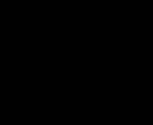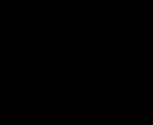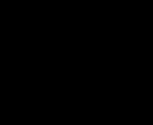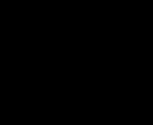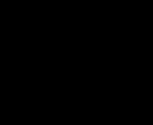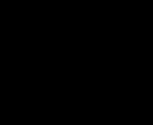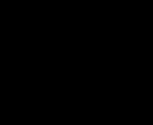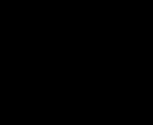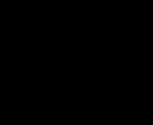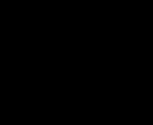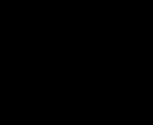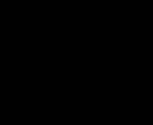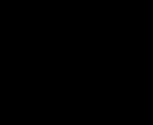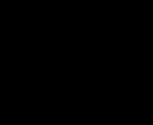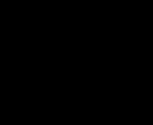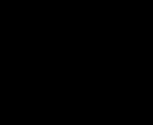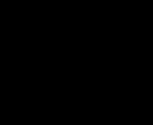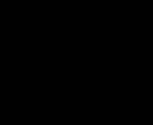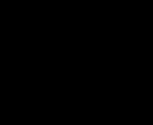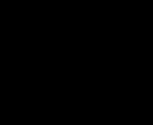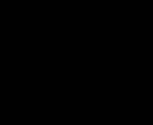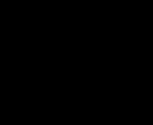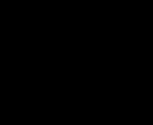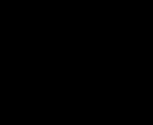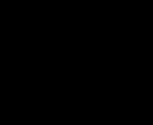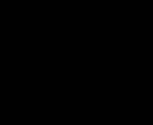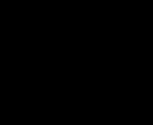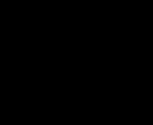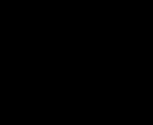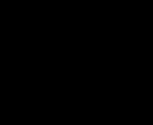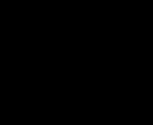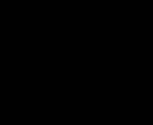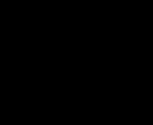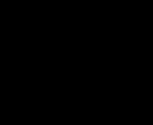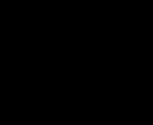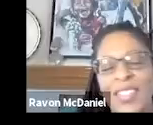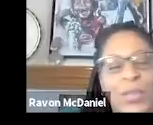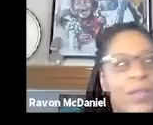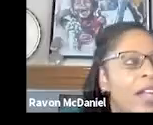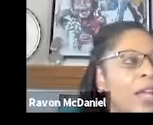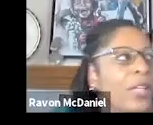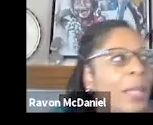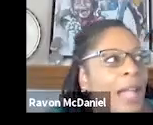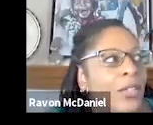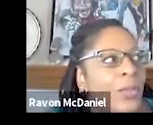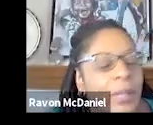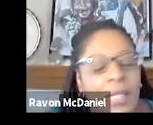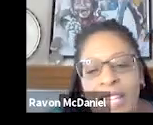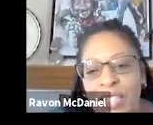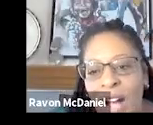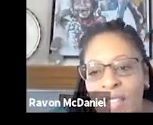Megan Stanton (she/her, PG&E): I was actually thinking you're going somewhere else with your statement and I did have an idea but it's related to the powerpoints that you shared, so I can wait until that comes up later.